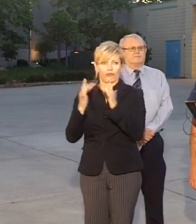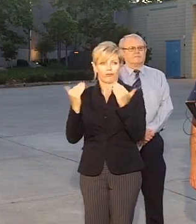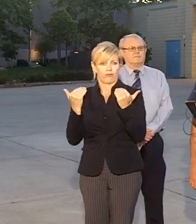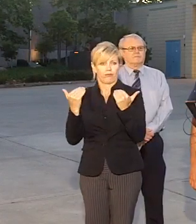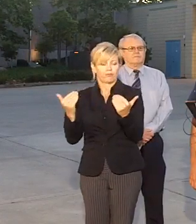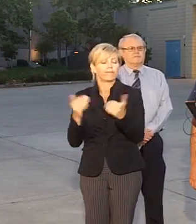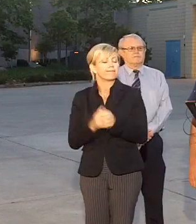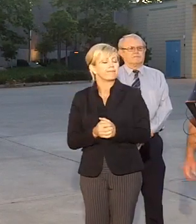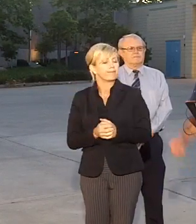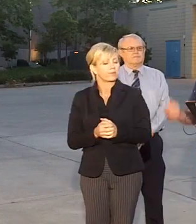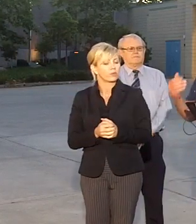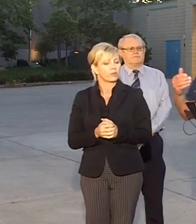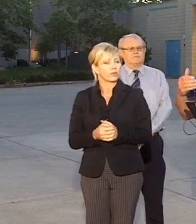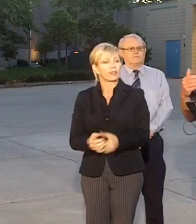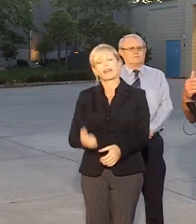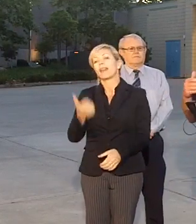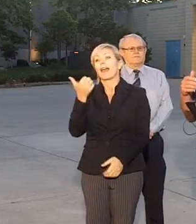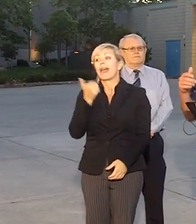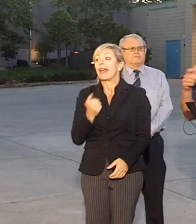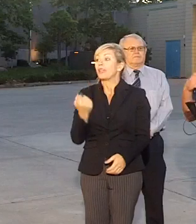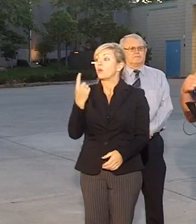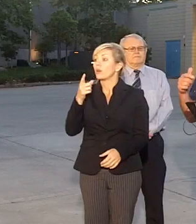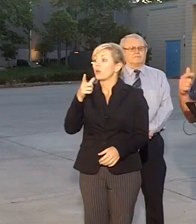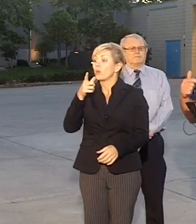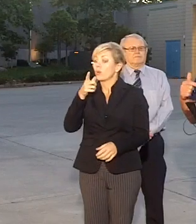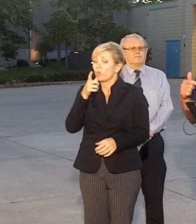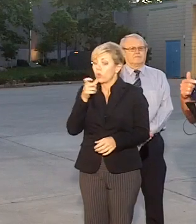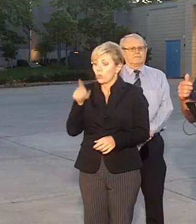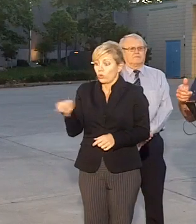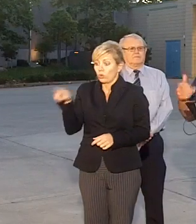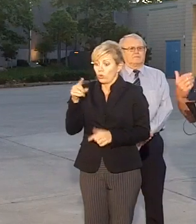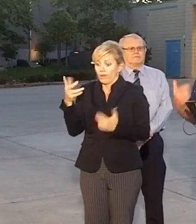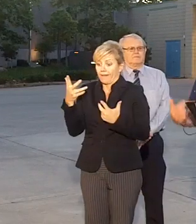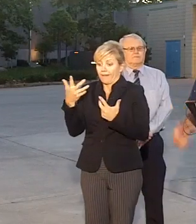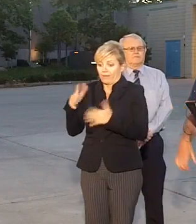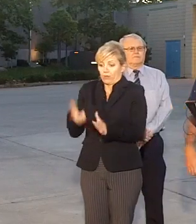right now is keep anyone who is evacuated within the fire perimeter keeping them out